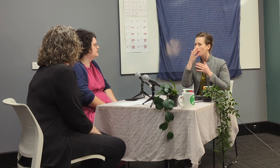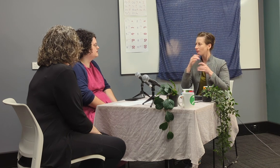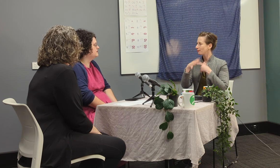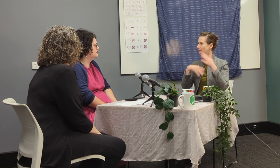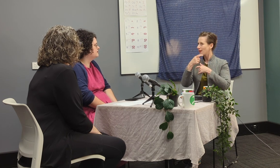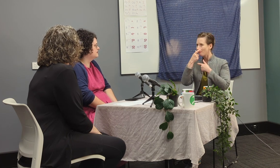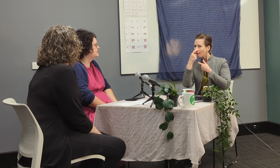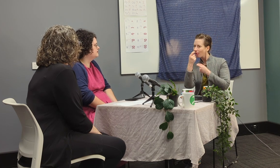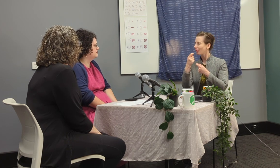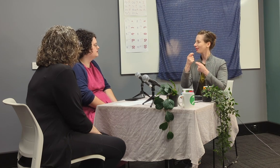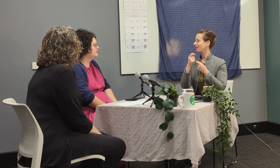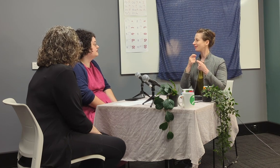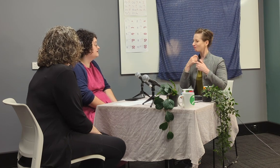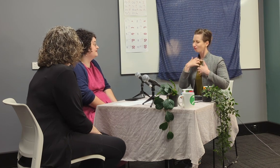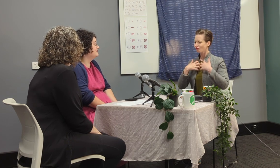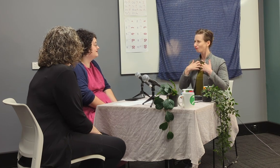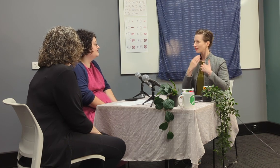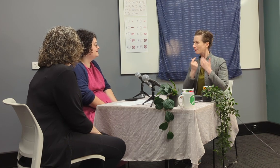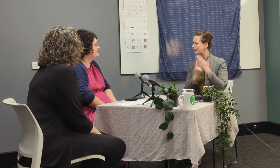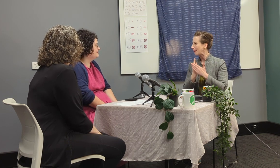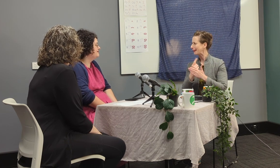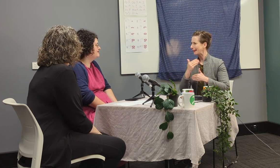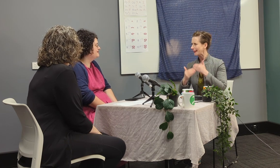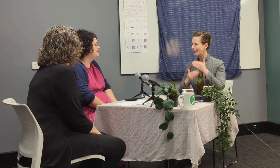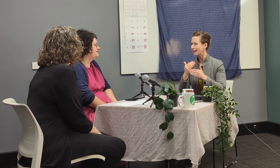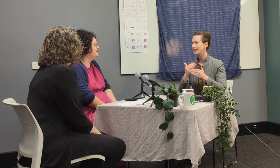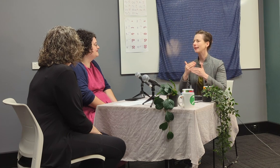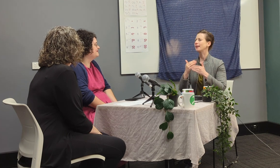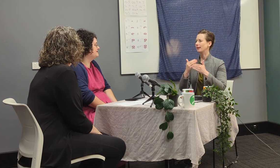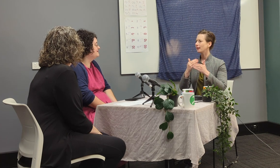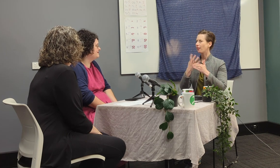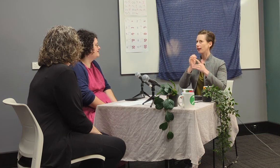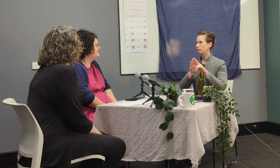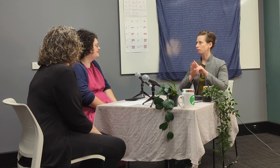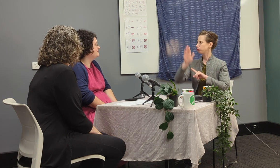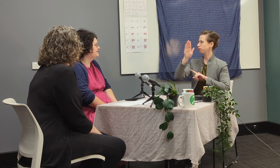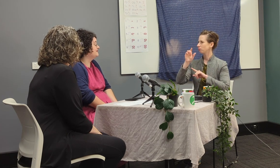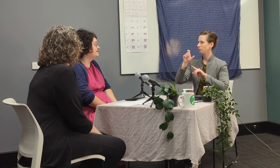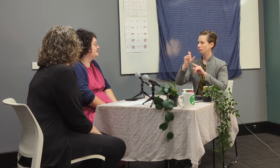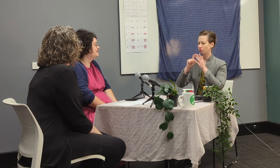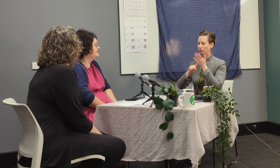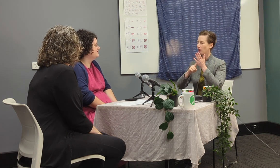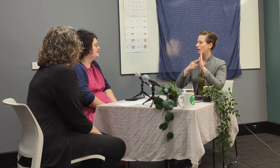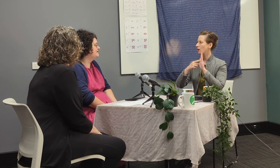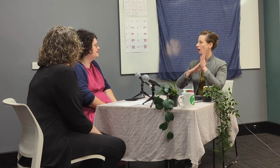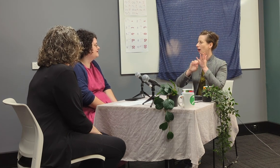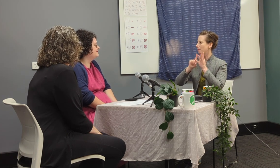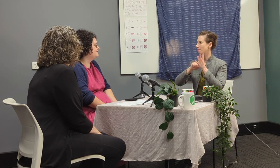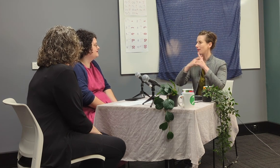to become a bit fascinated and interested because something’s happening within the narrative.